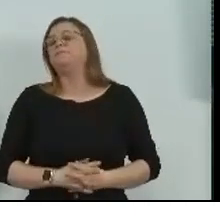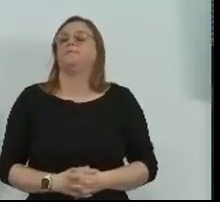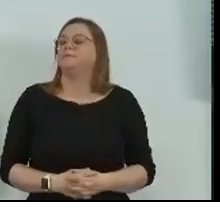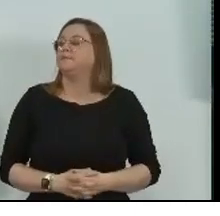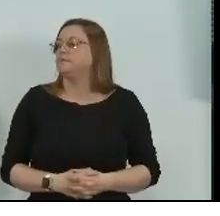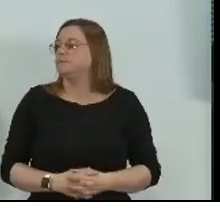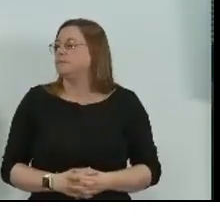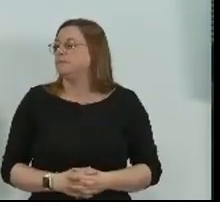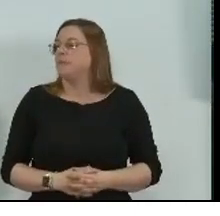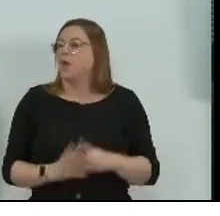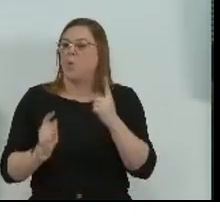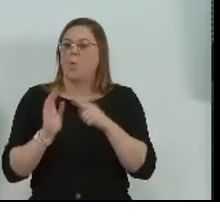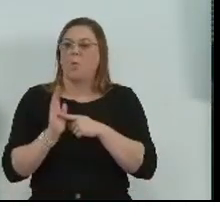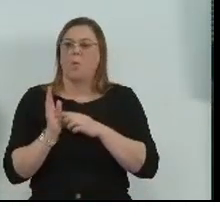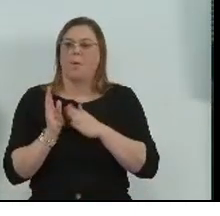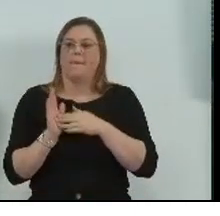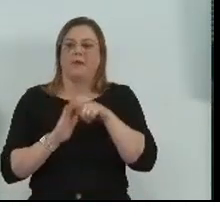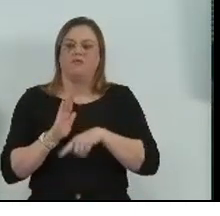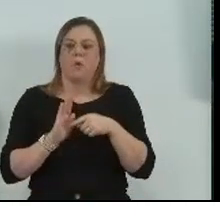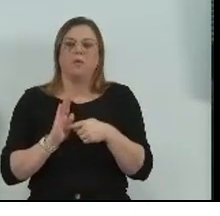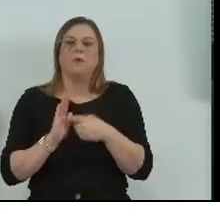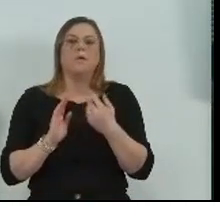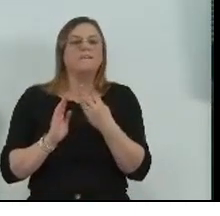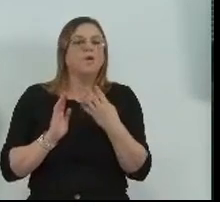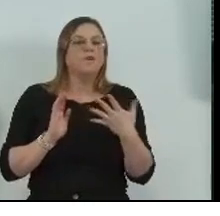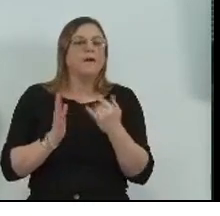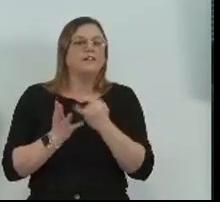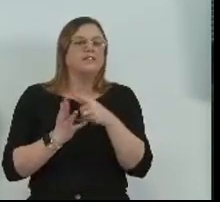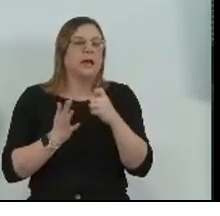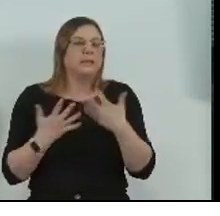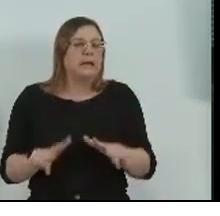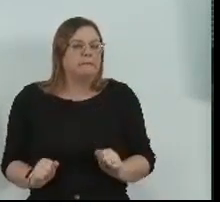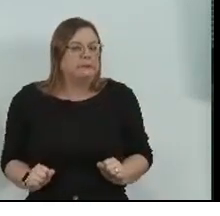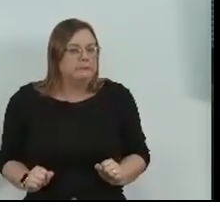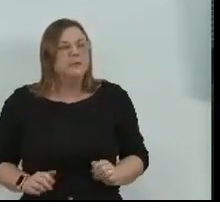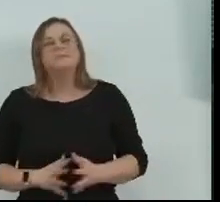I'm sticking to my one minute rule where you've got 45 seconds left.